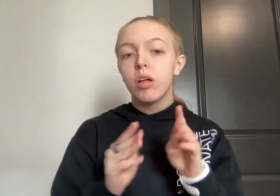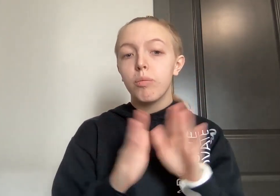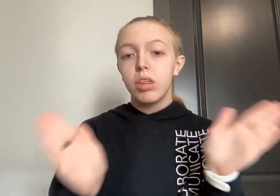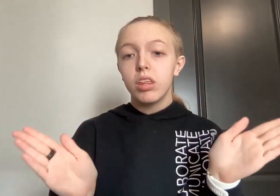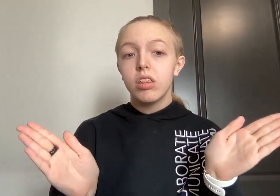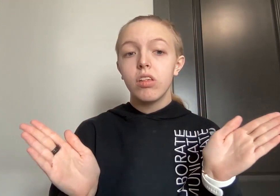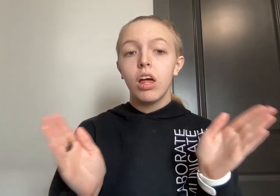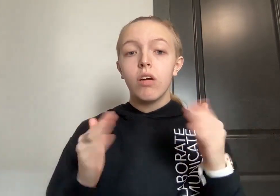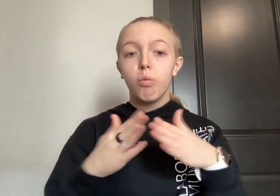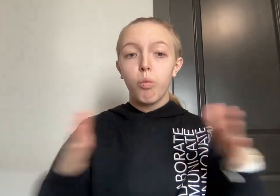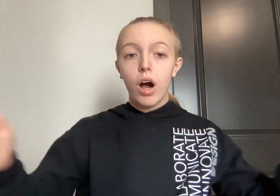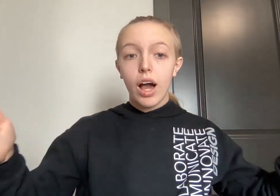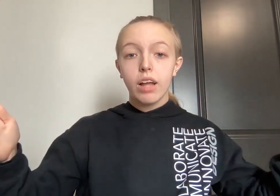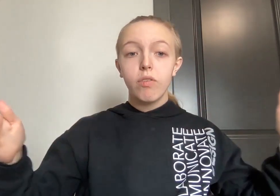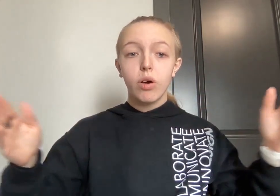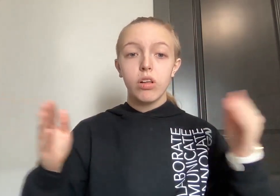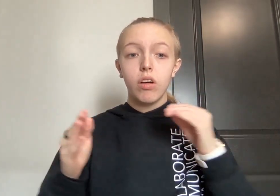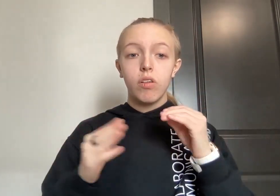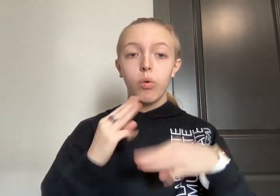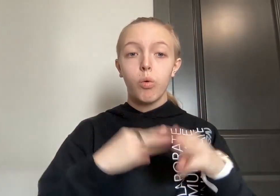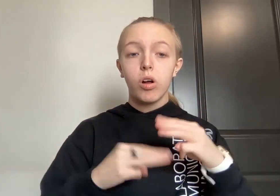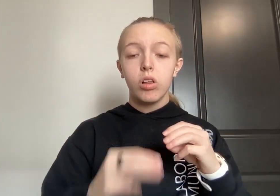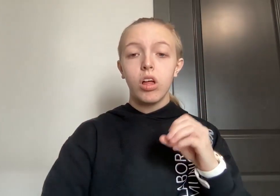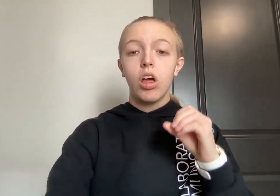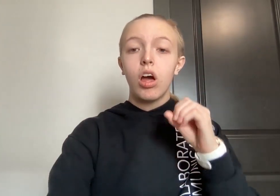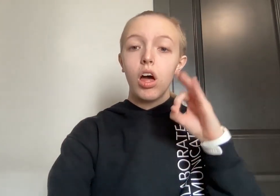opens a wide world of experiences